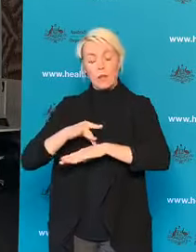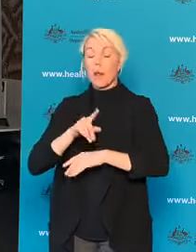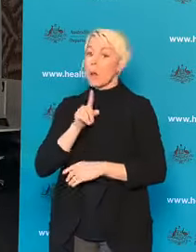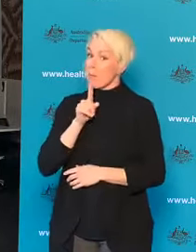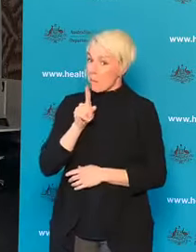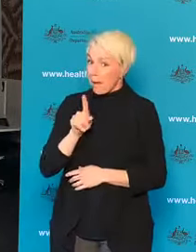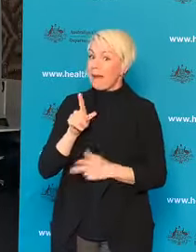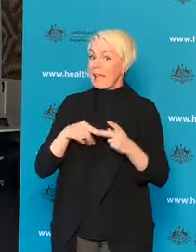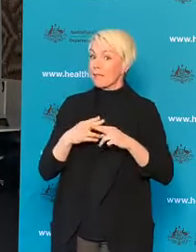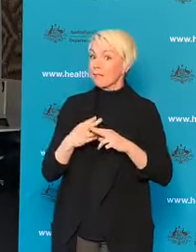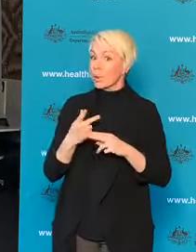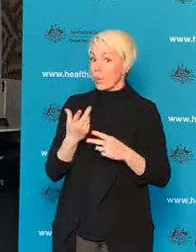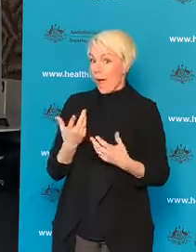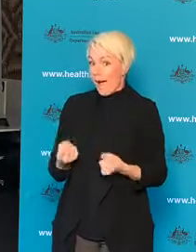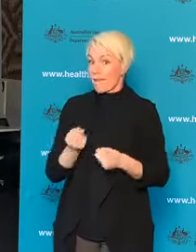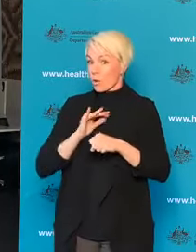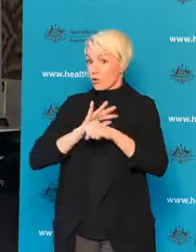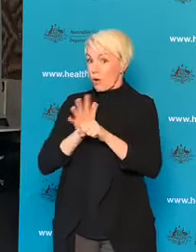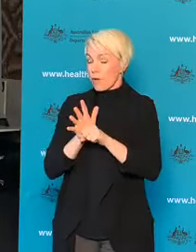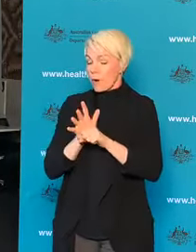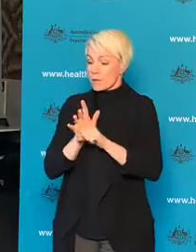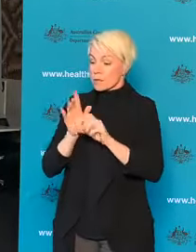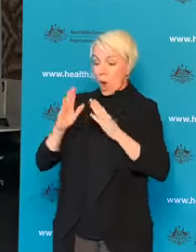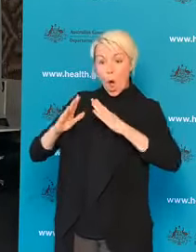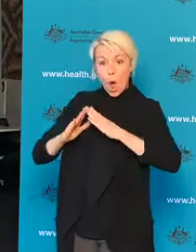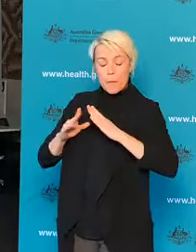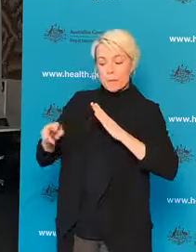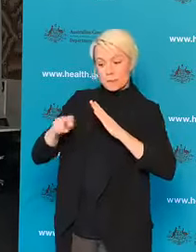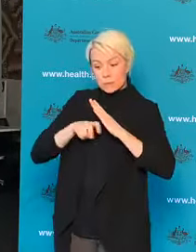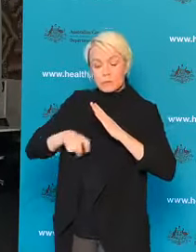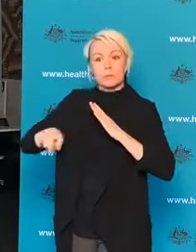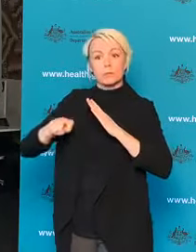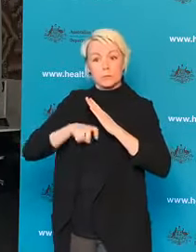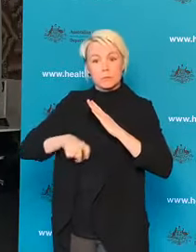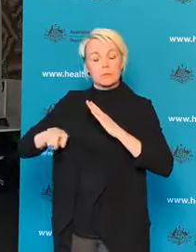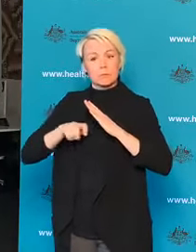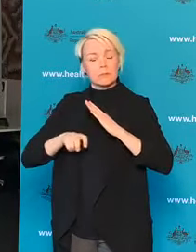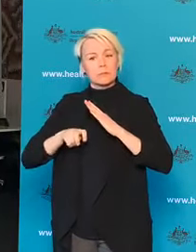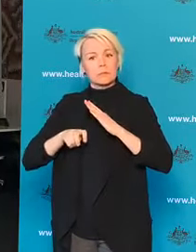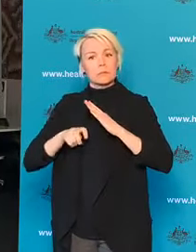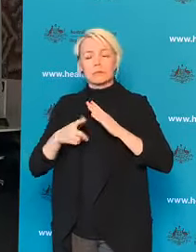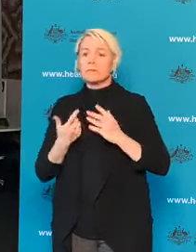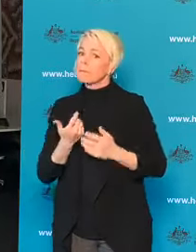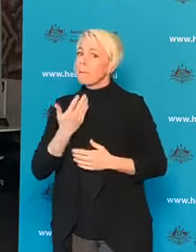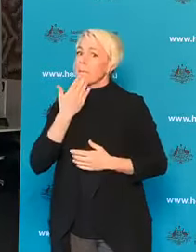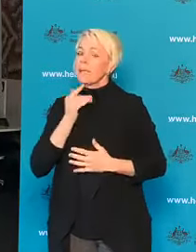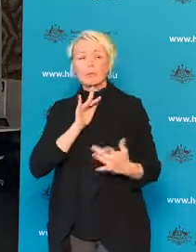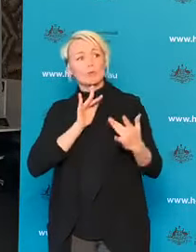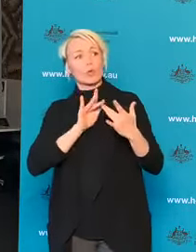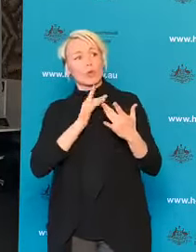now in home isolation I strongly recommend that you reach out to your General Practitioner using